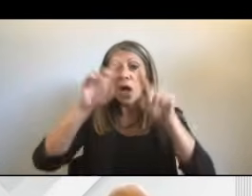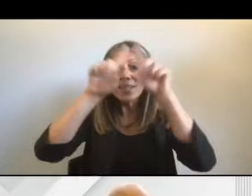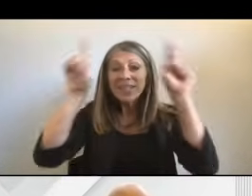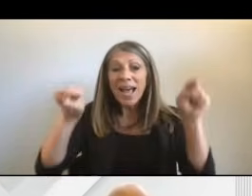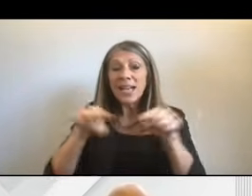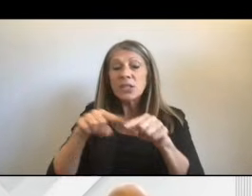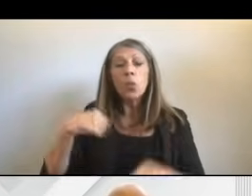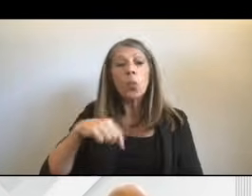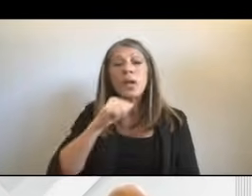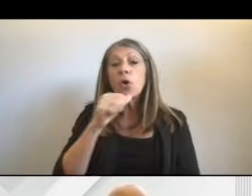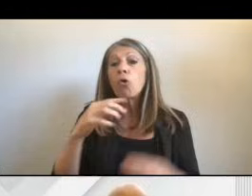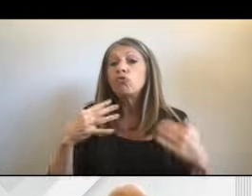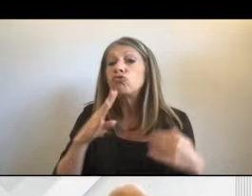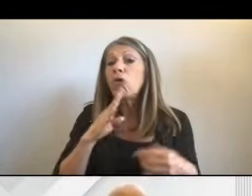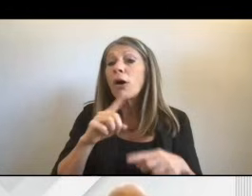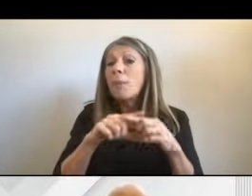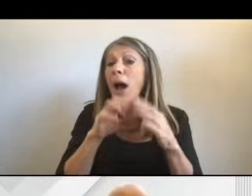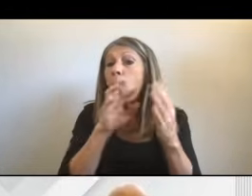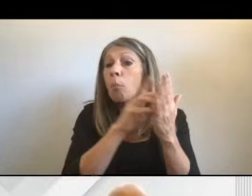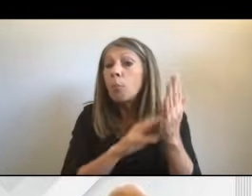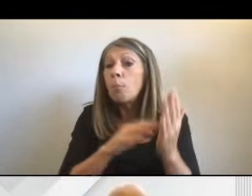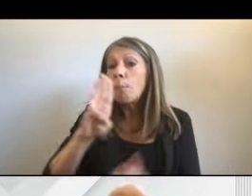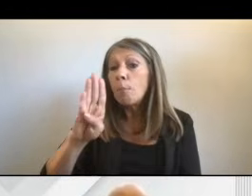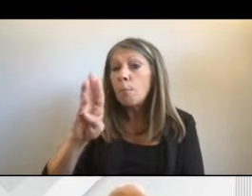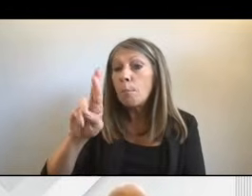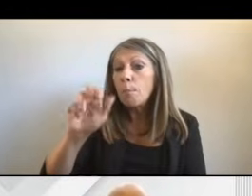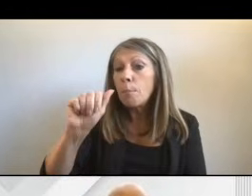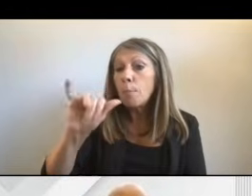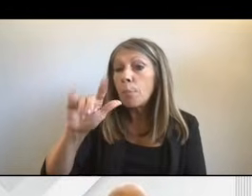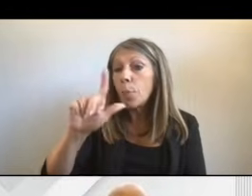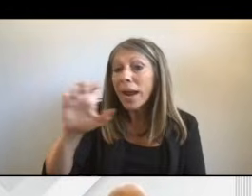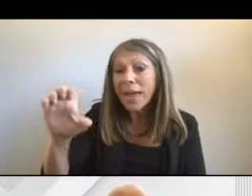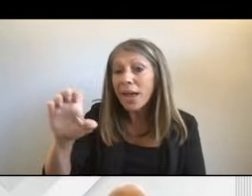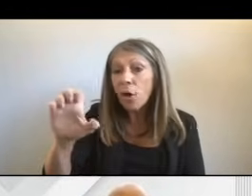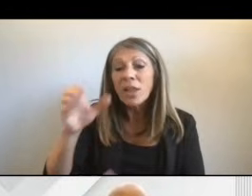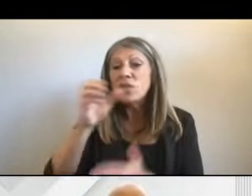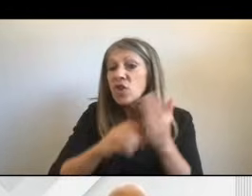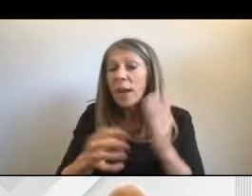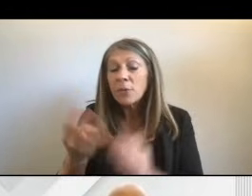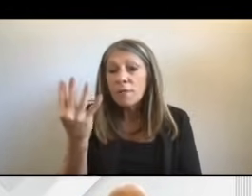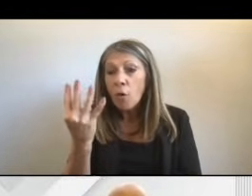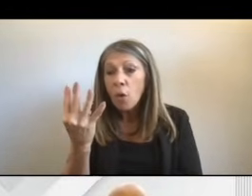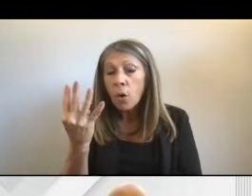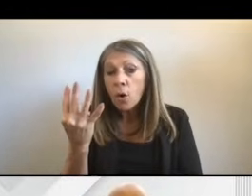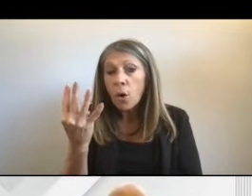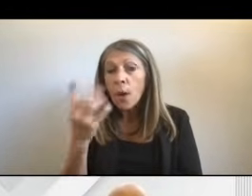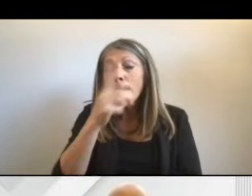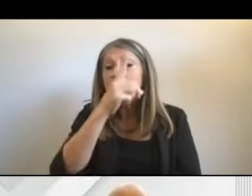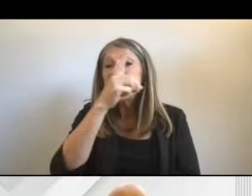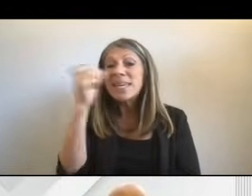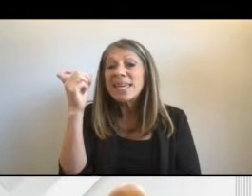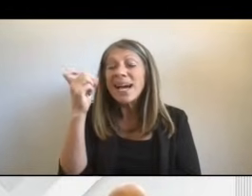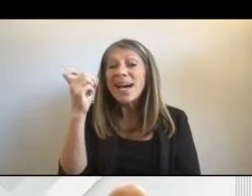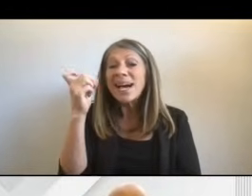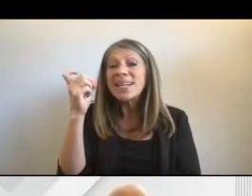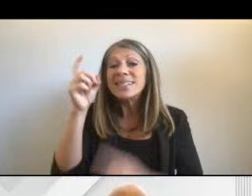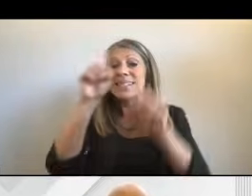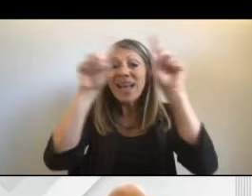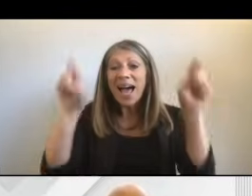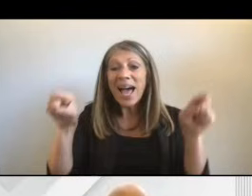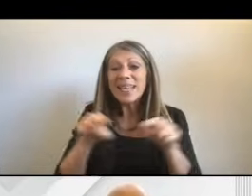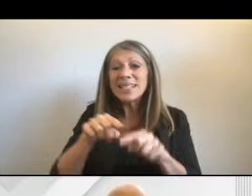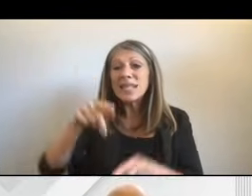about braille in chapter 4, because signs in the public right-of-way are not in